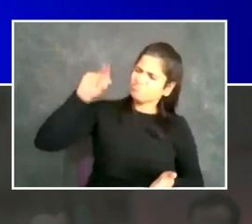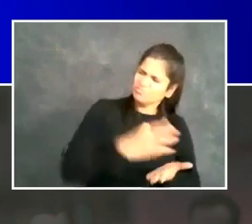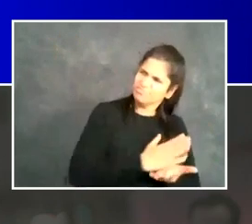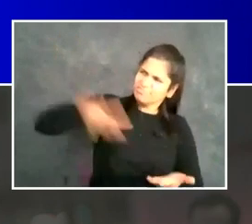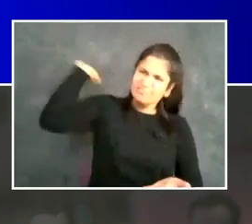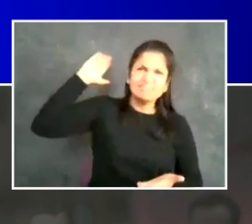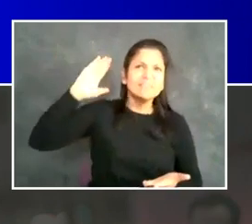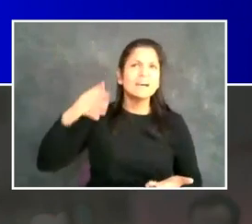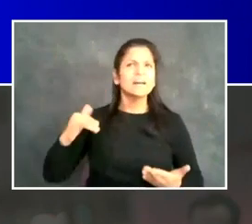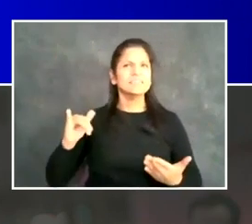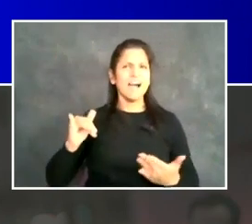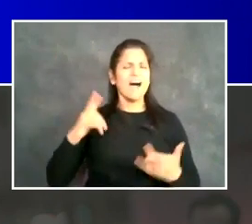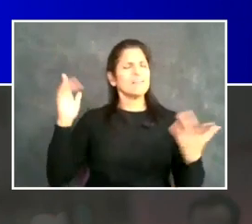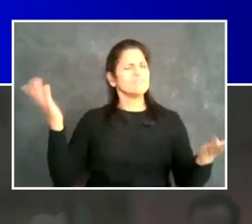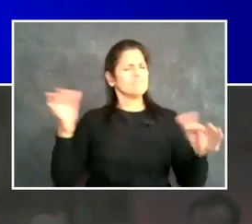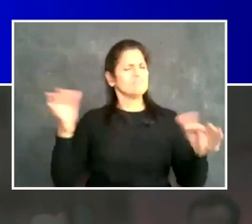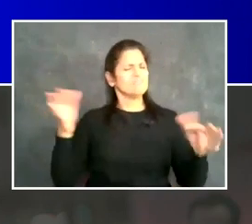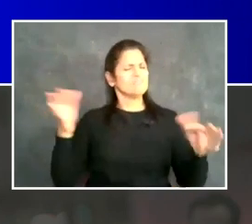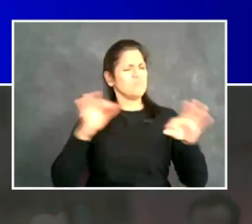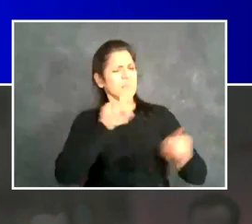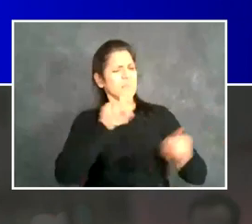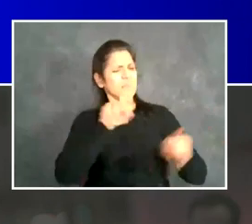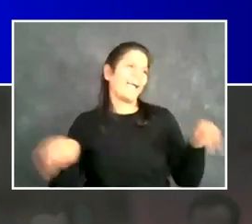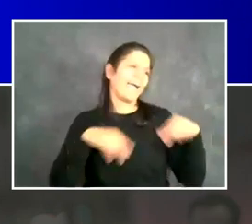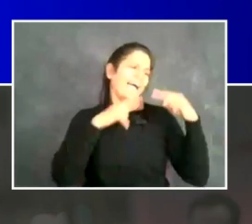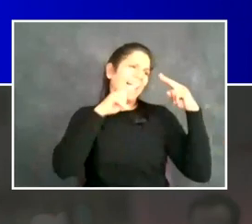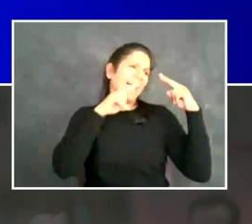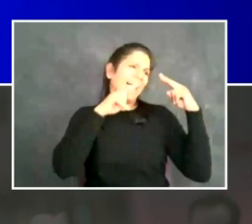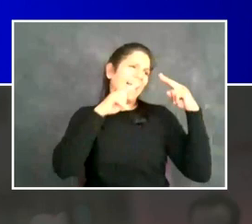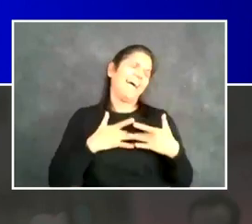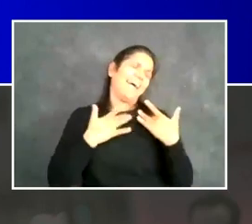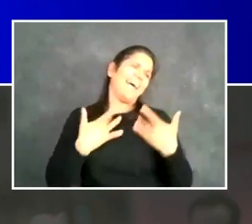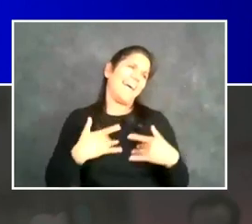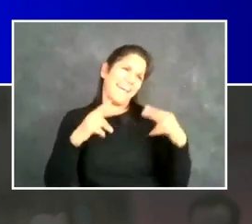STAND IN THE WAY OF LOVE.